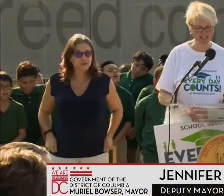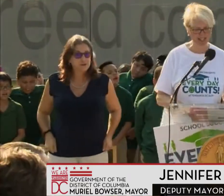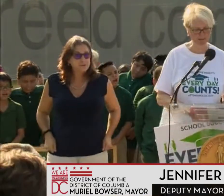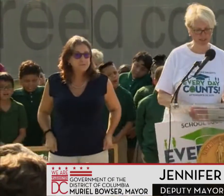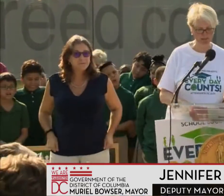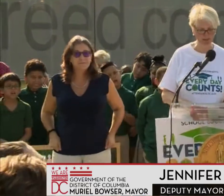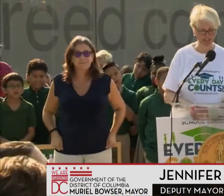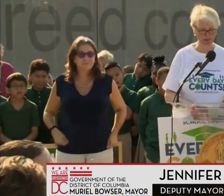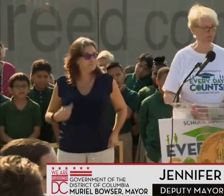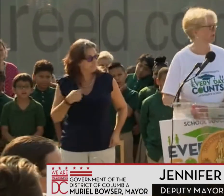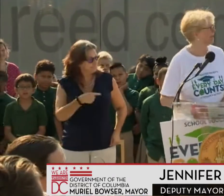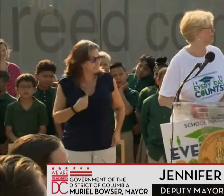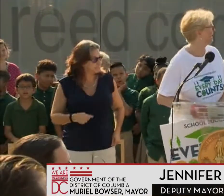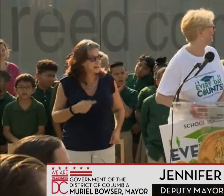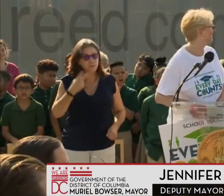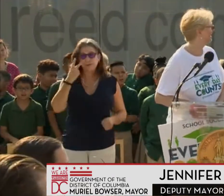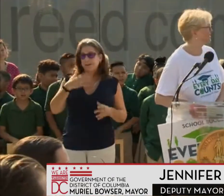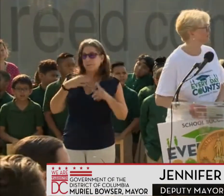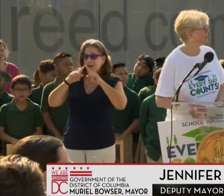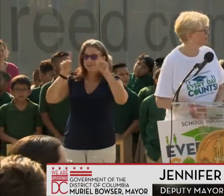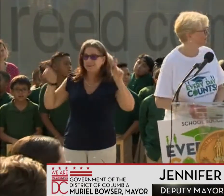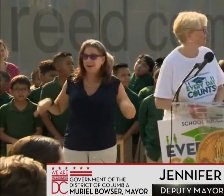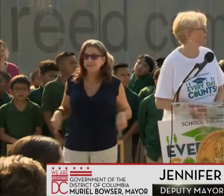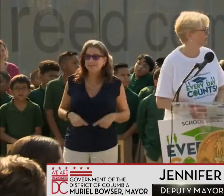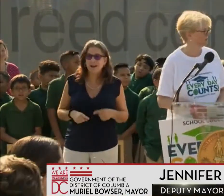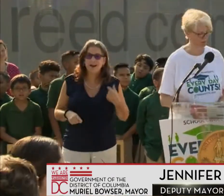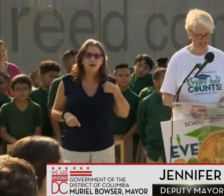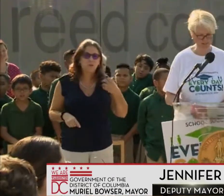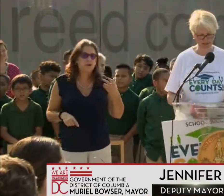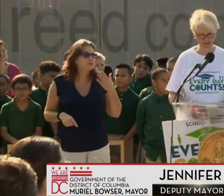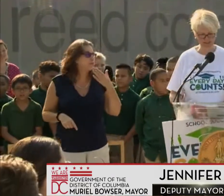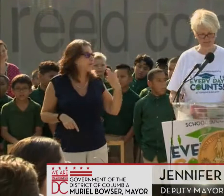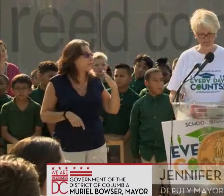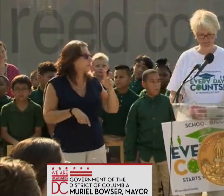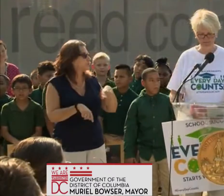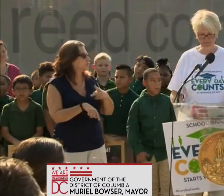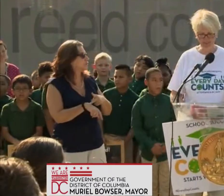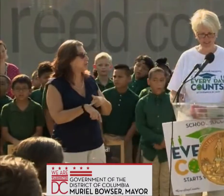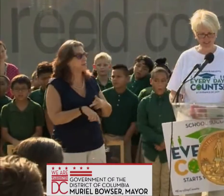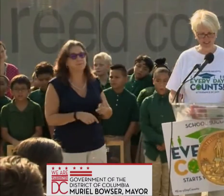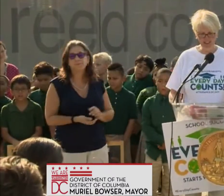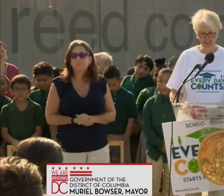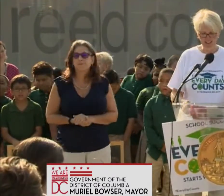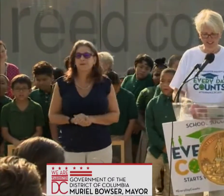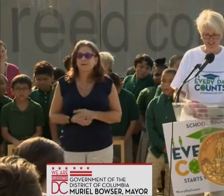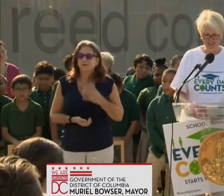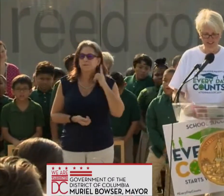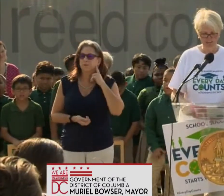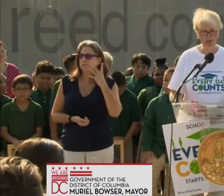principal Lungren for welcoming us to this beautiful beautiful campus Marie